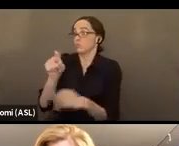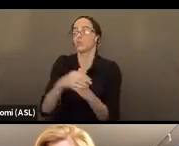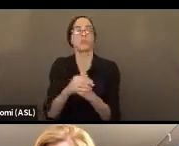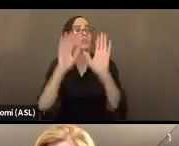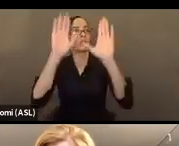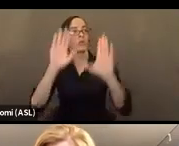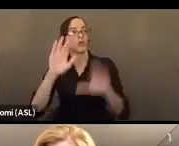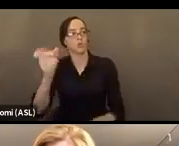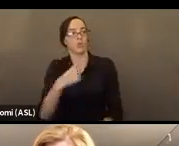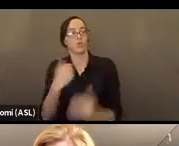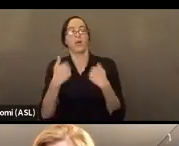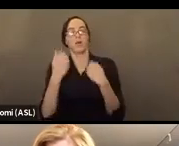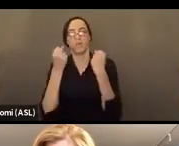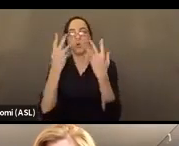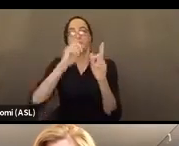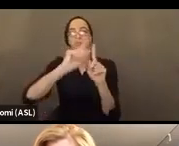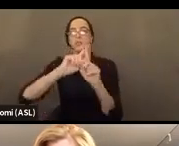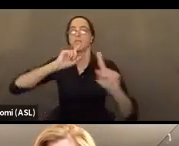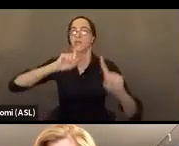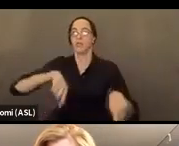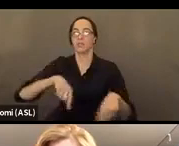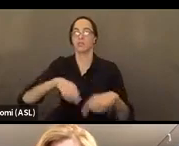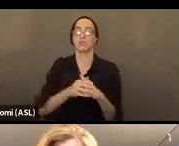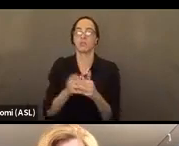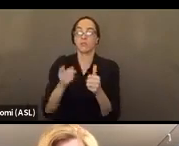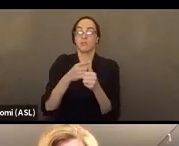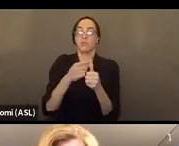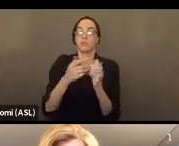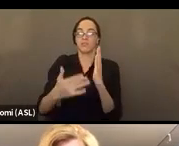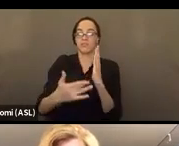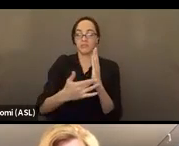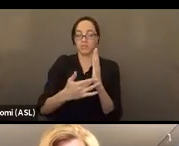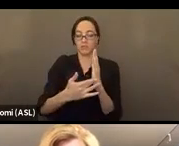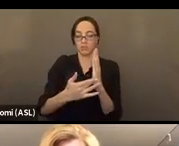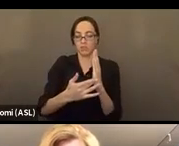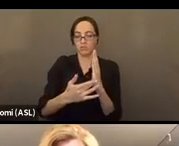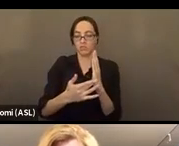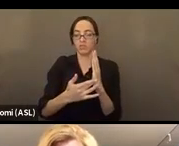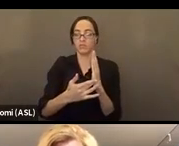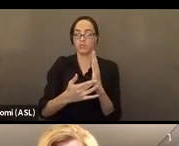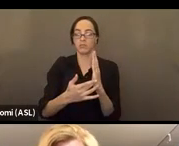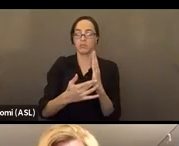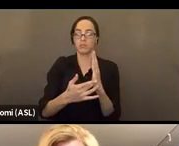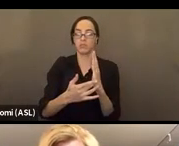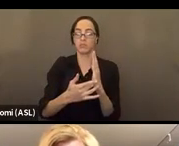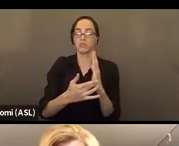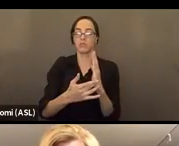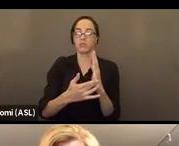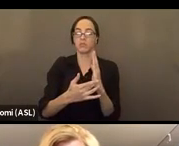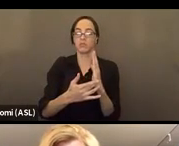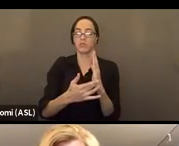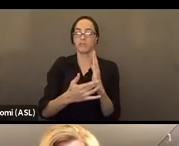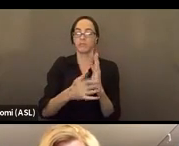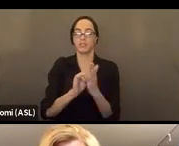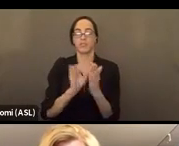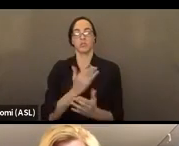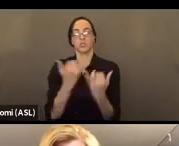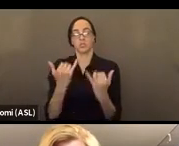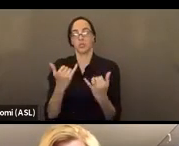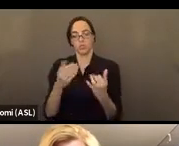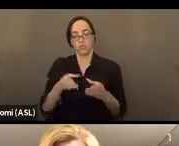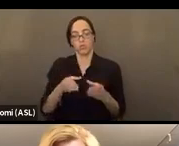first of all technology is the way of our current way of living everybody needs to be connected